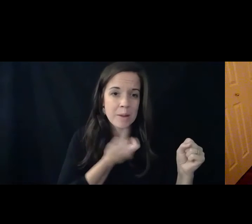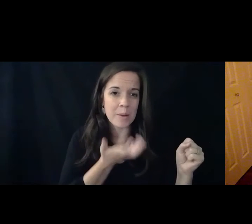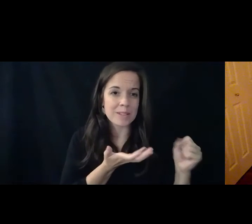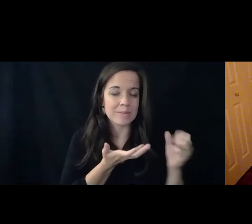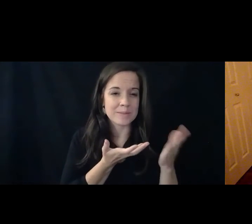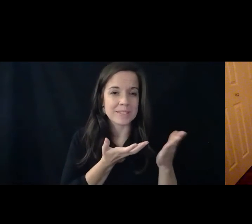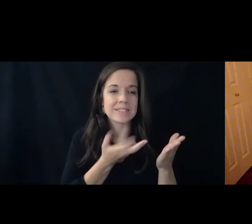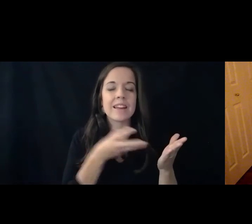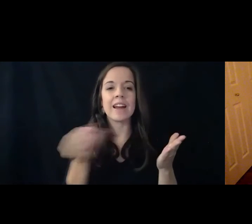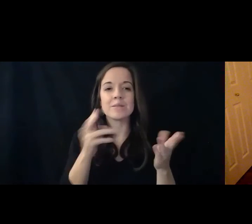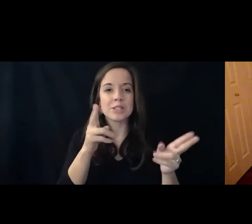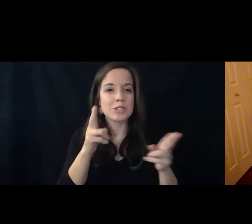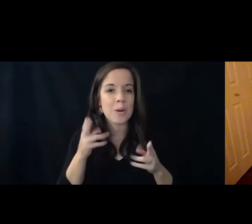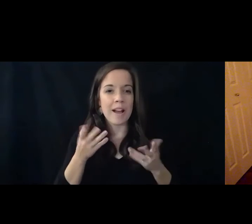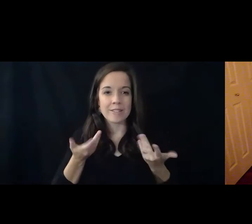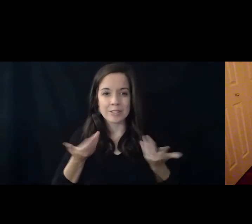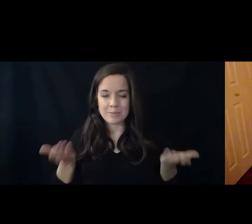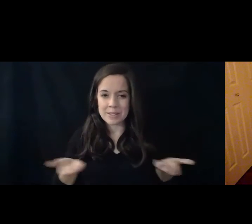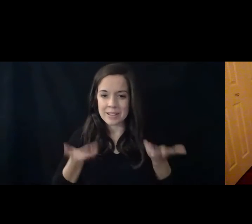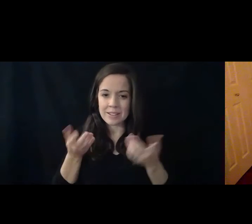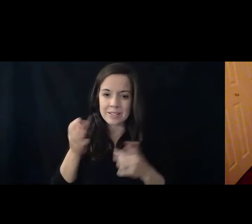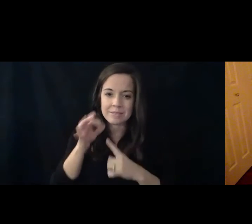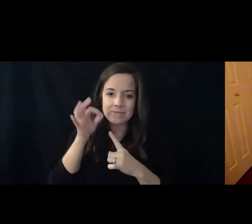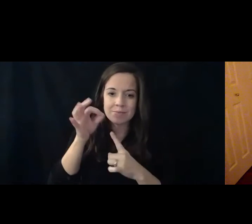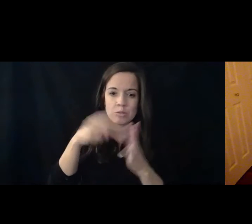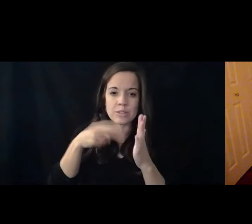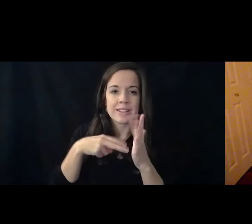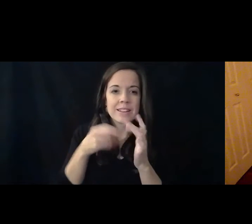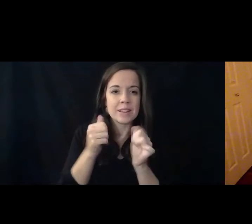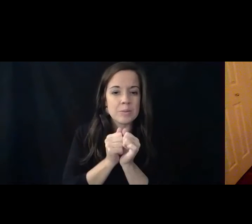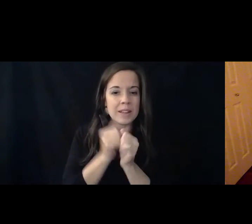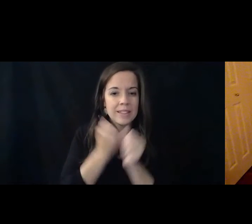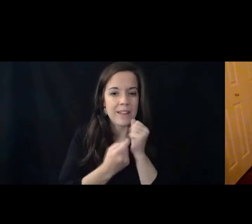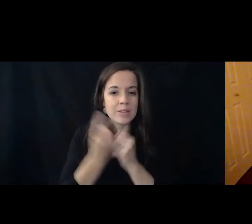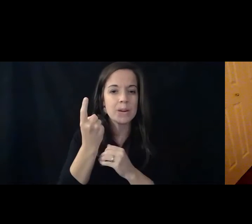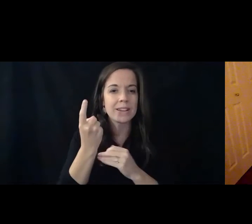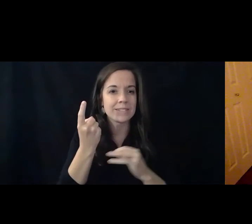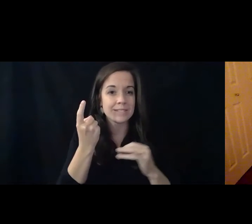so honored to be reading with everybody today who I’ve been a huge fan of for a long time.